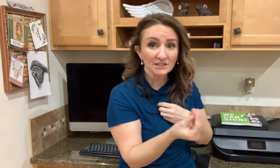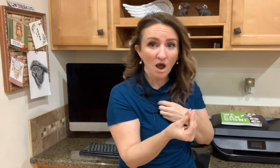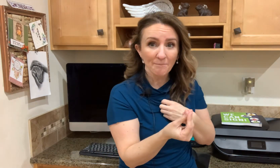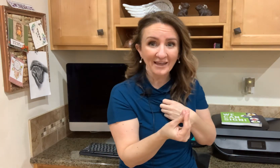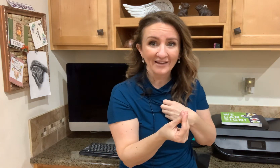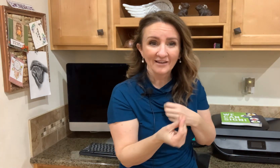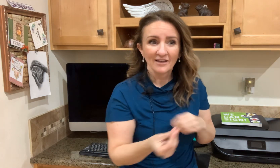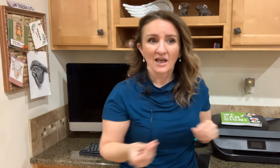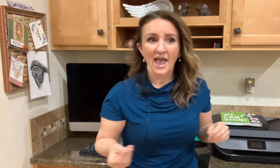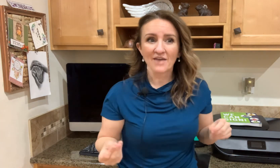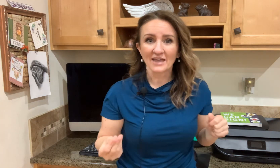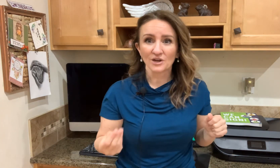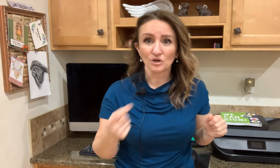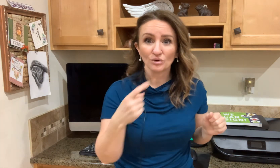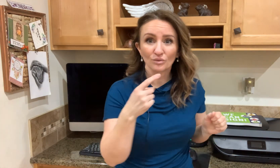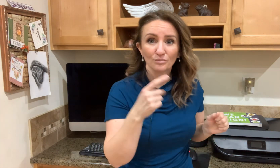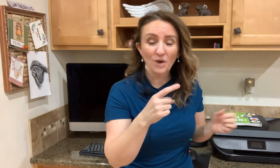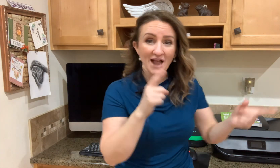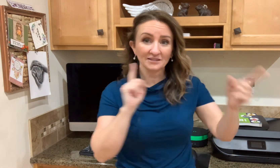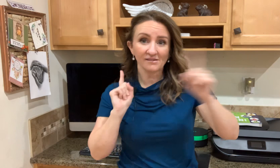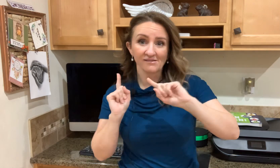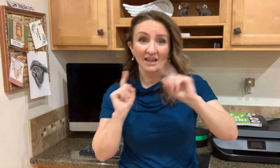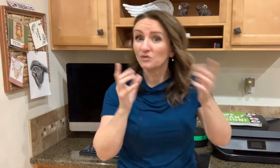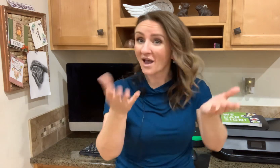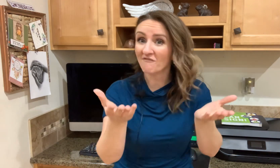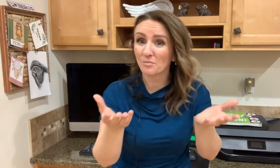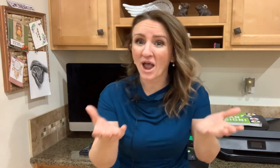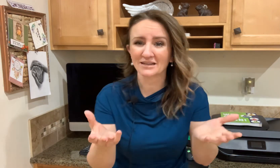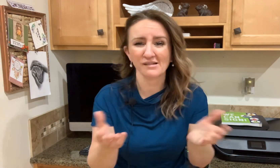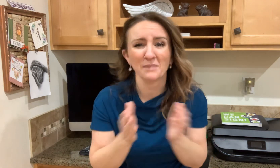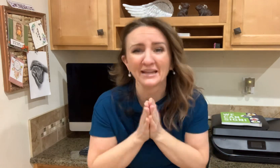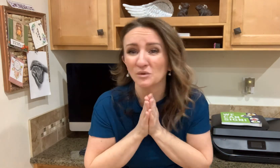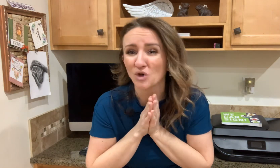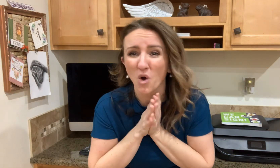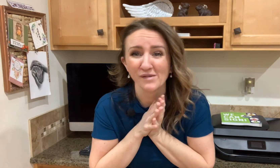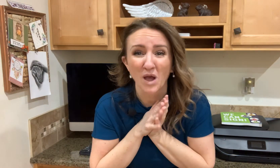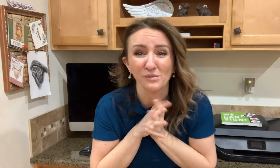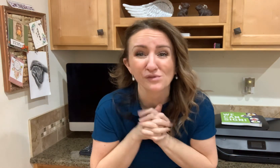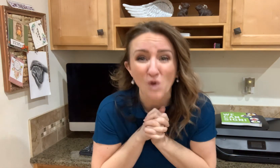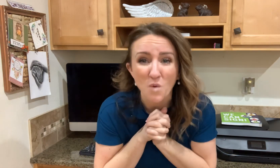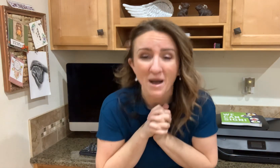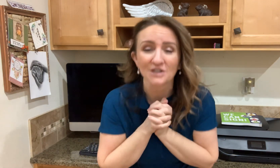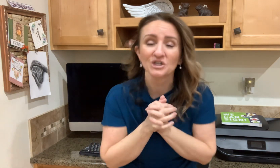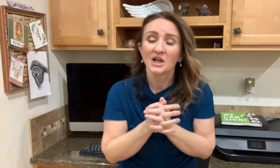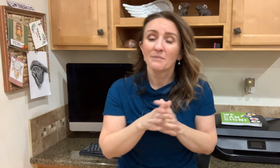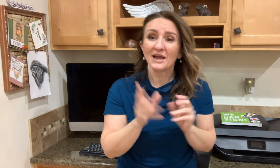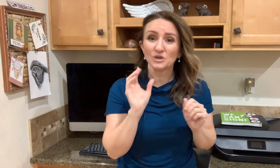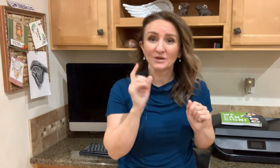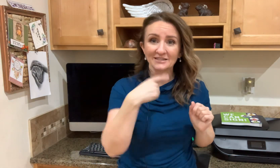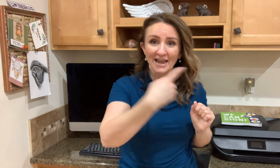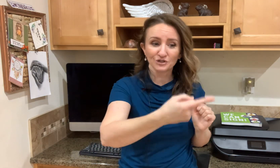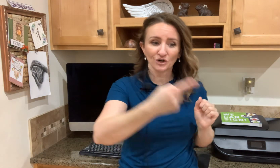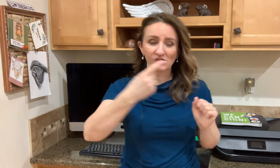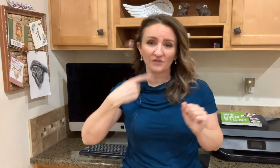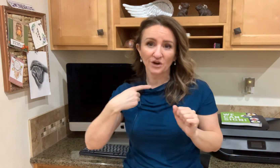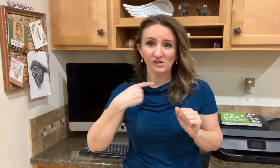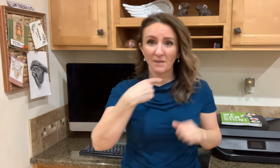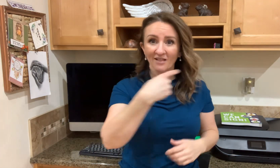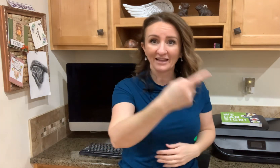topic and then you practice. If you have a practice buddy, which always helps so much, you can take turns fingerspelling words